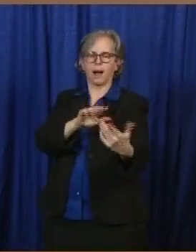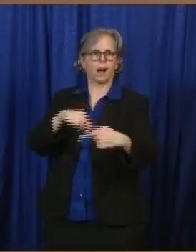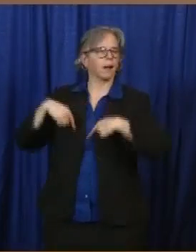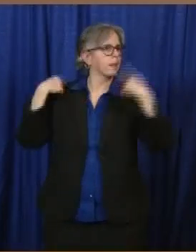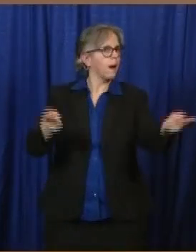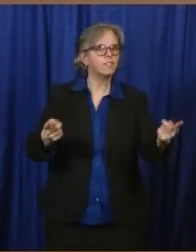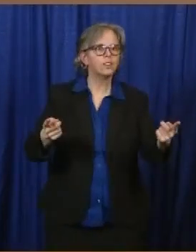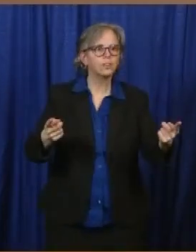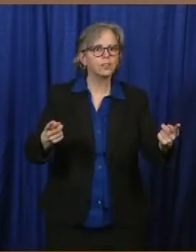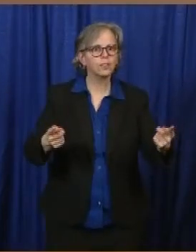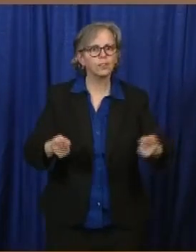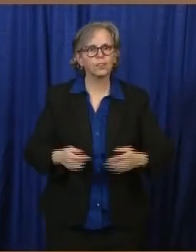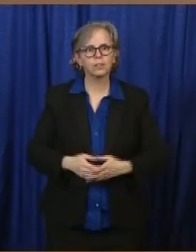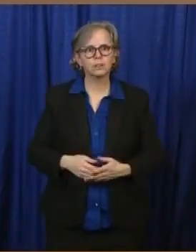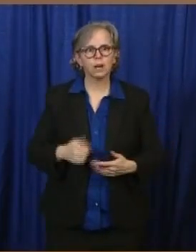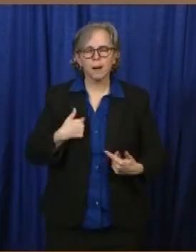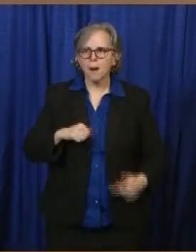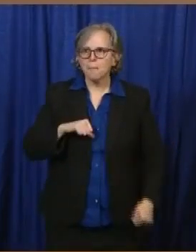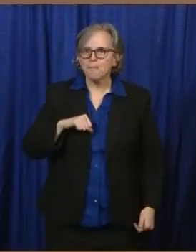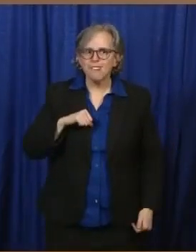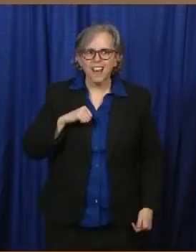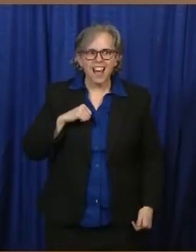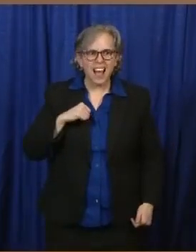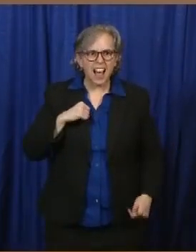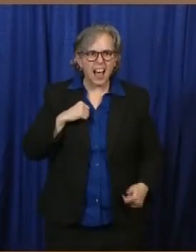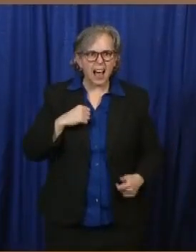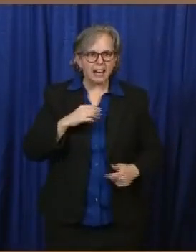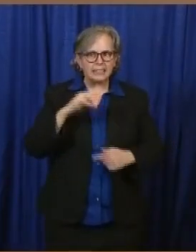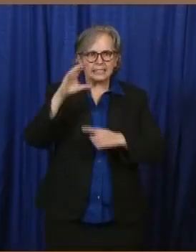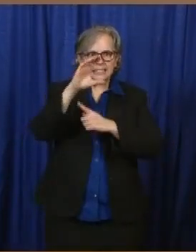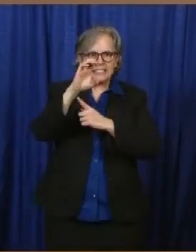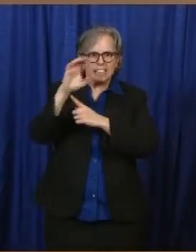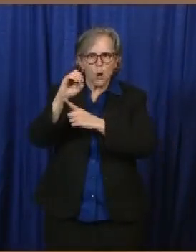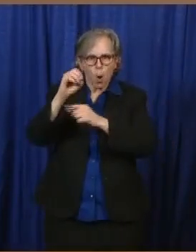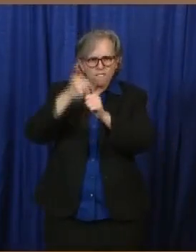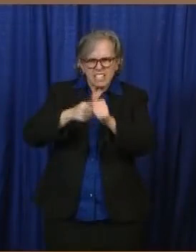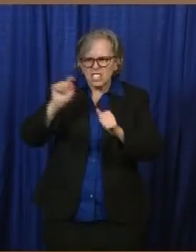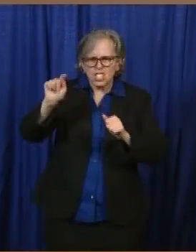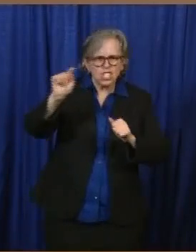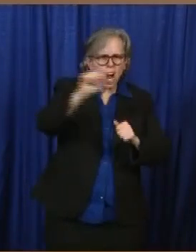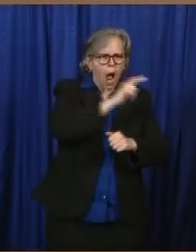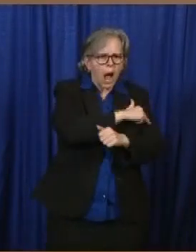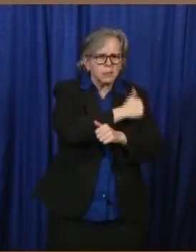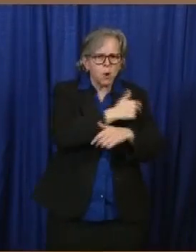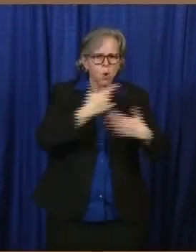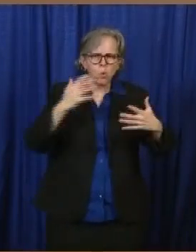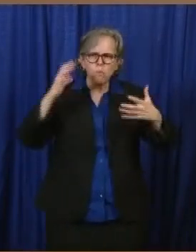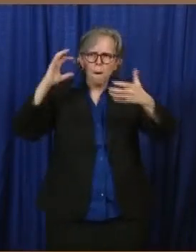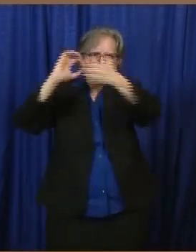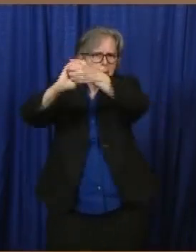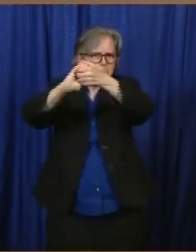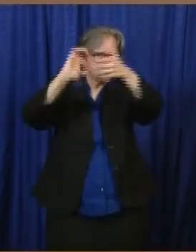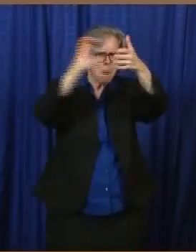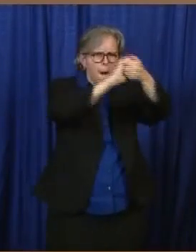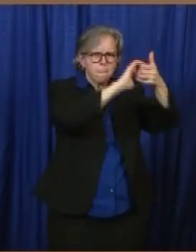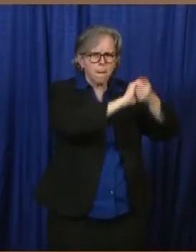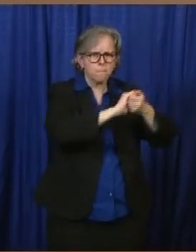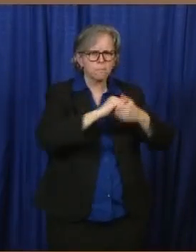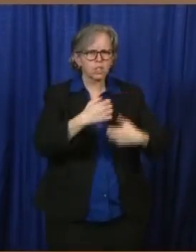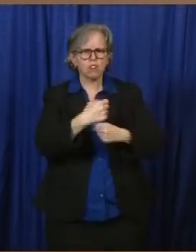IN SUBURBAN AREAS ALL CONNECT TO EACH OTHER BUT NOW THEY ARE HAVING TO CONNECT TO EACH OTHER IN DIFFERENT WAYS THAN THEY